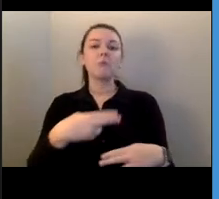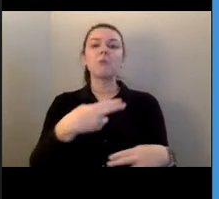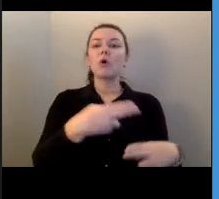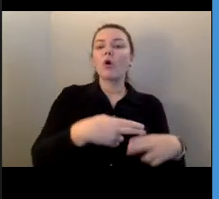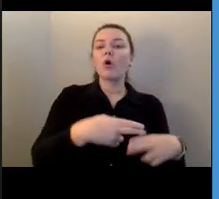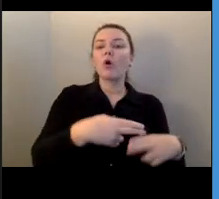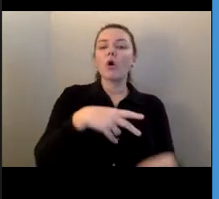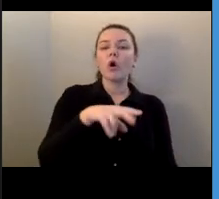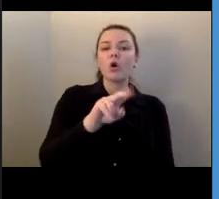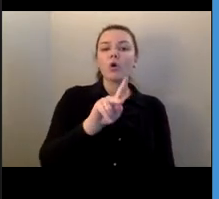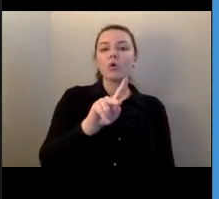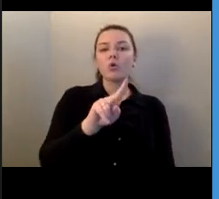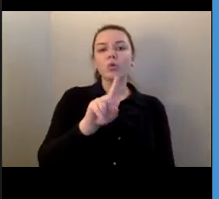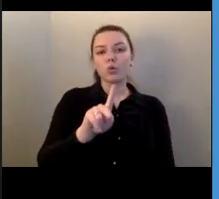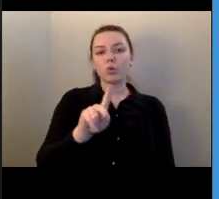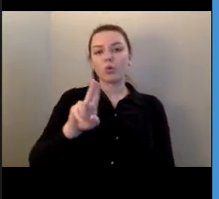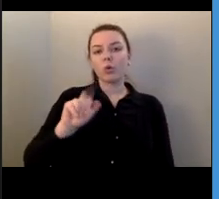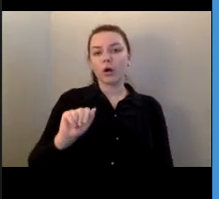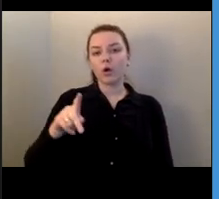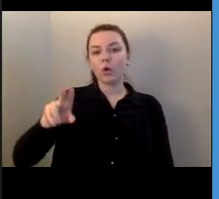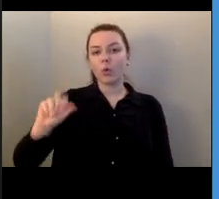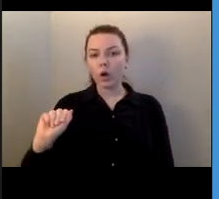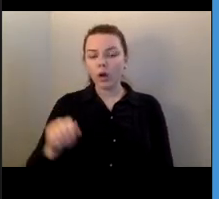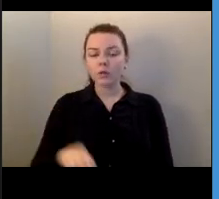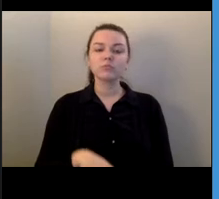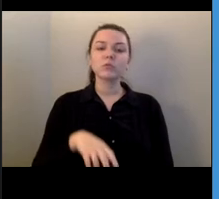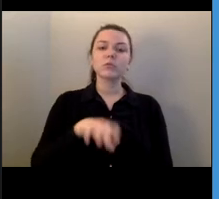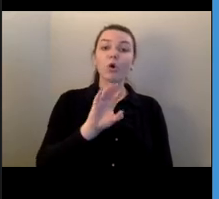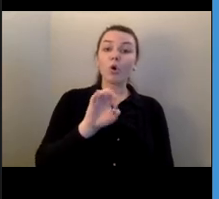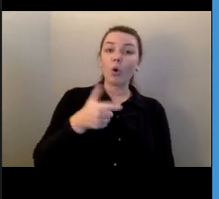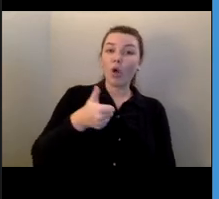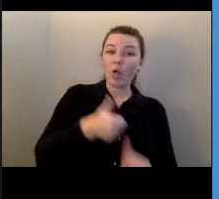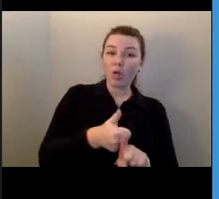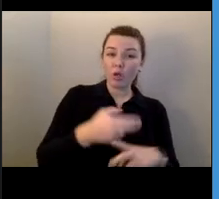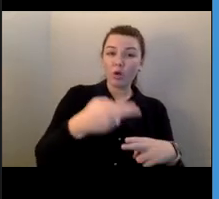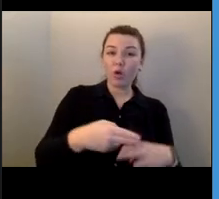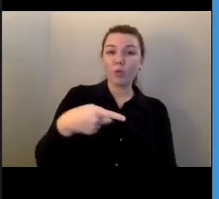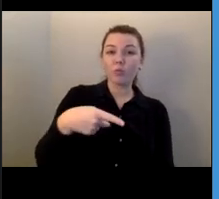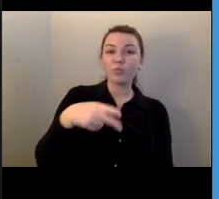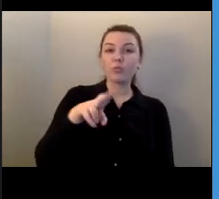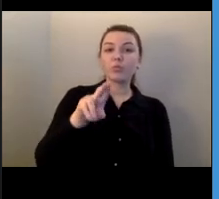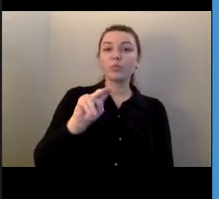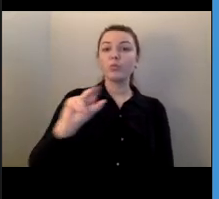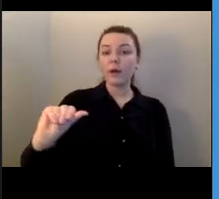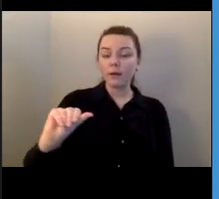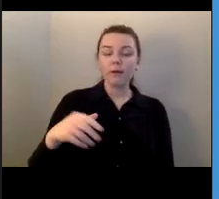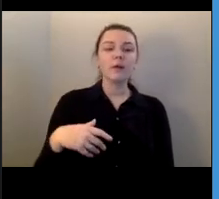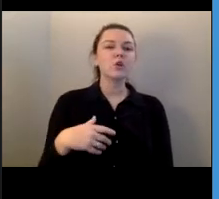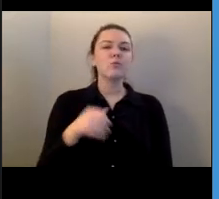Corals were called puna. So I don't think it had a specific name like we have specific names.